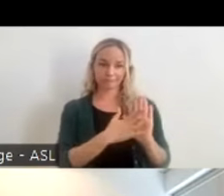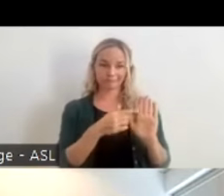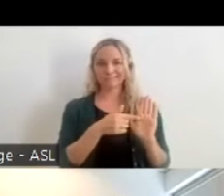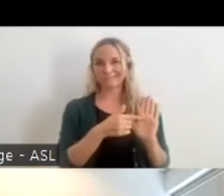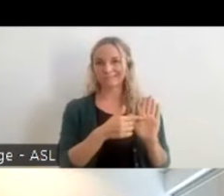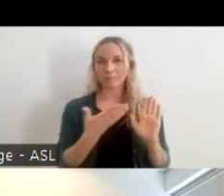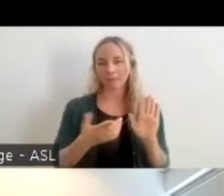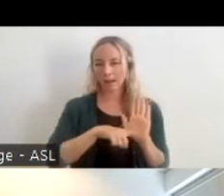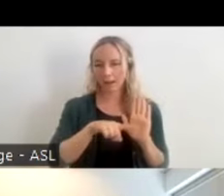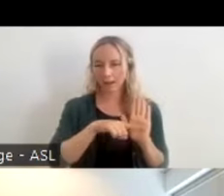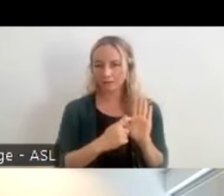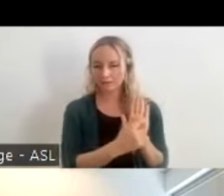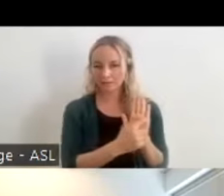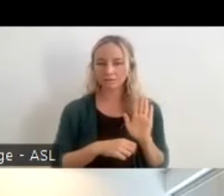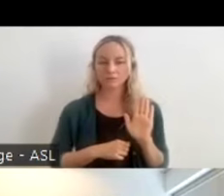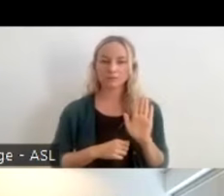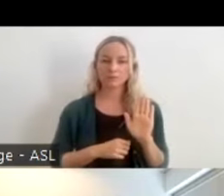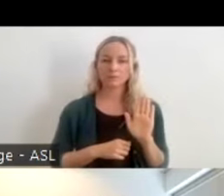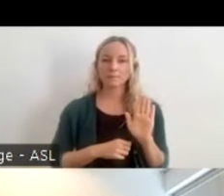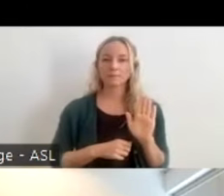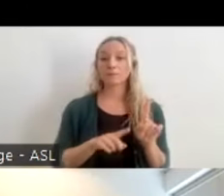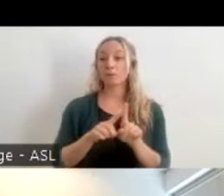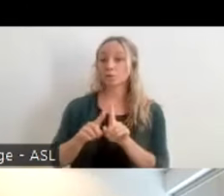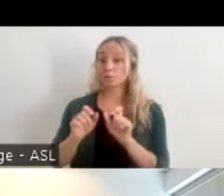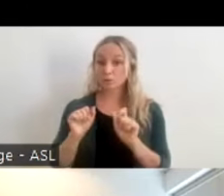of stereotype, make some type of an assumption that somebody